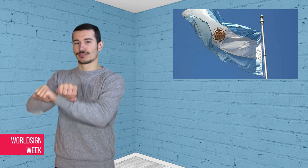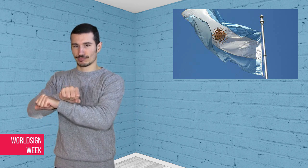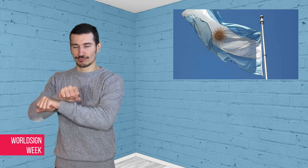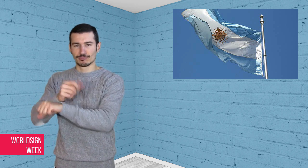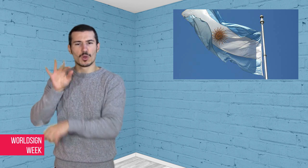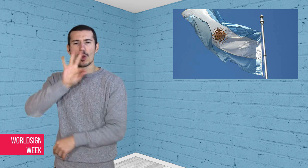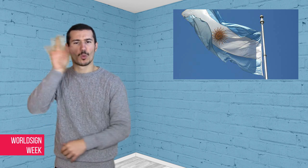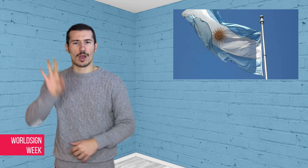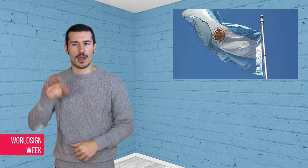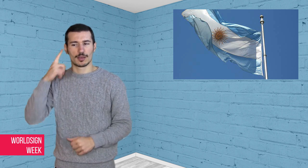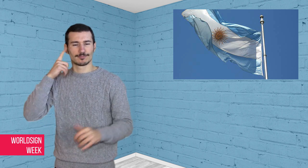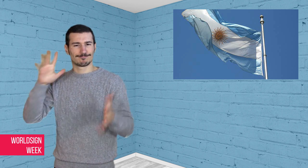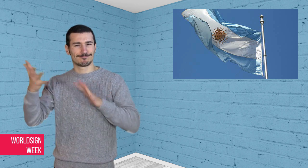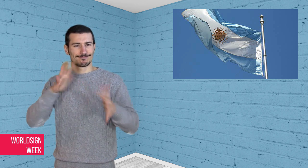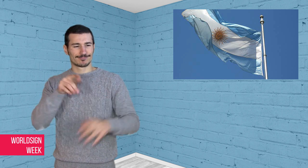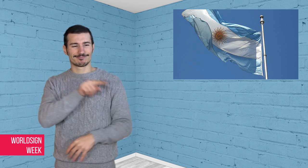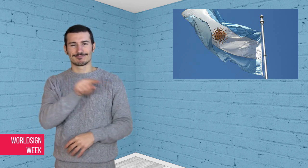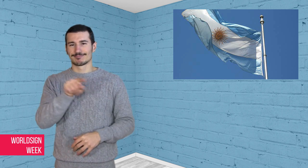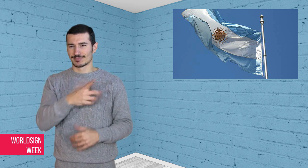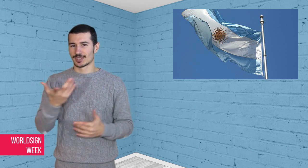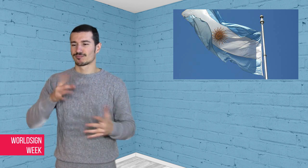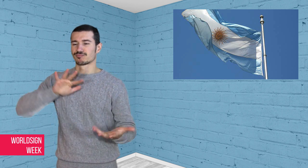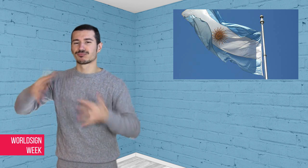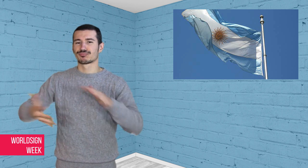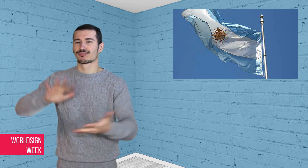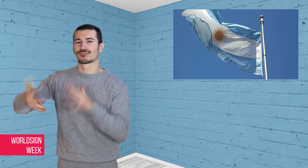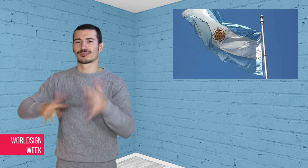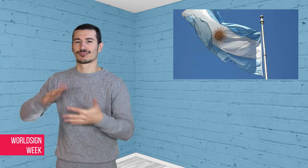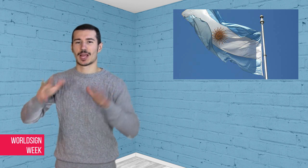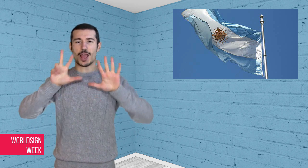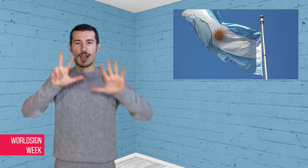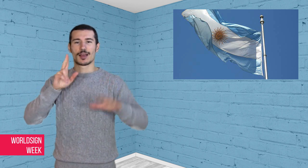got arrested on suspicion of sexually abusing